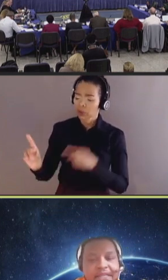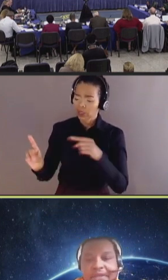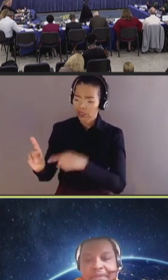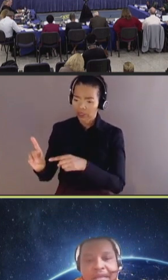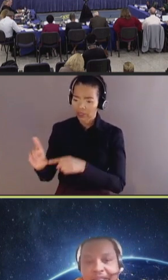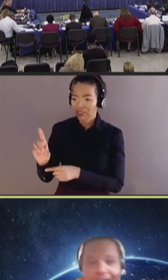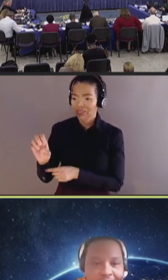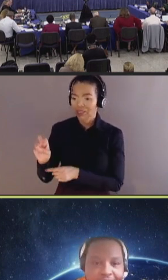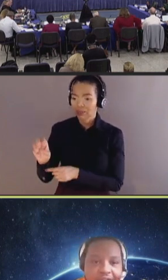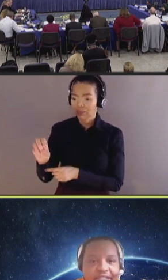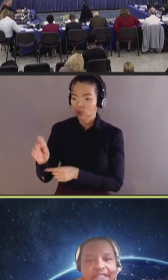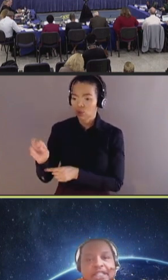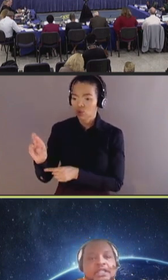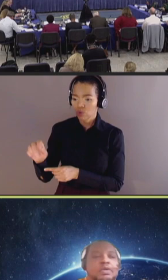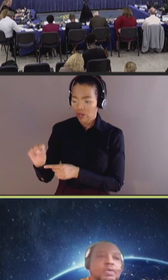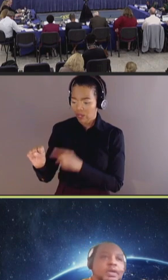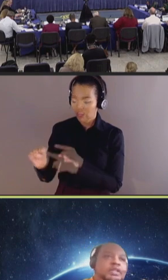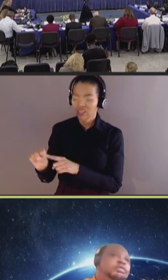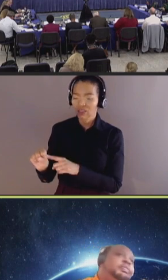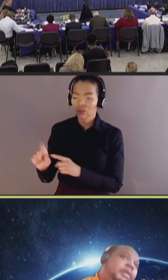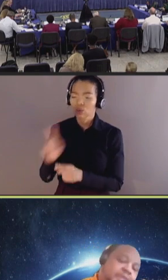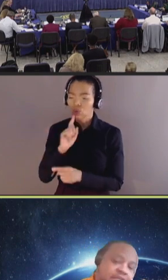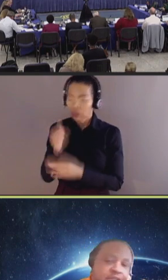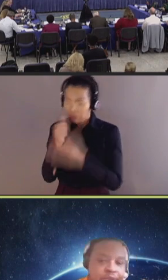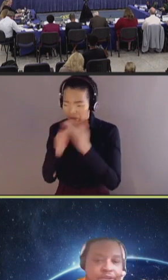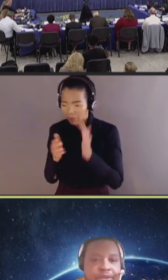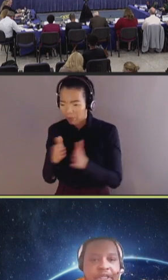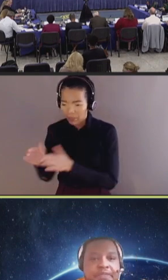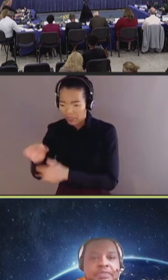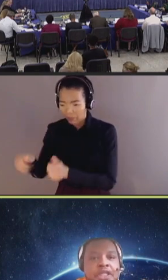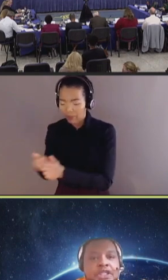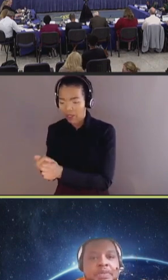something behind the COVID vaccine, or the Republicans were doing it. So,